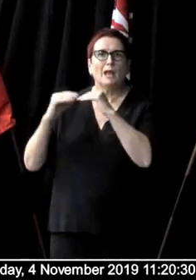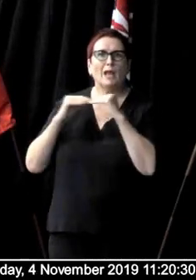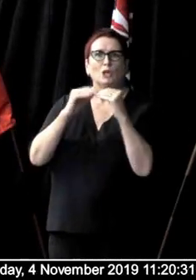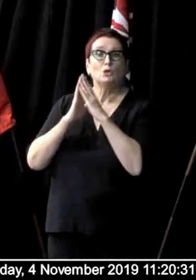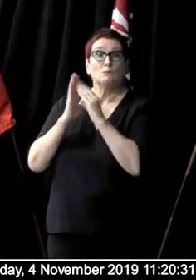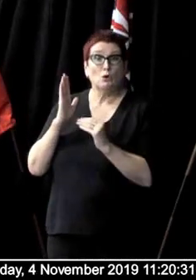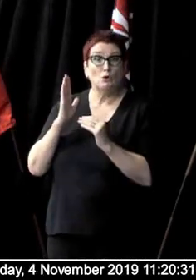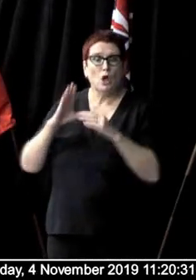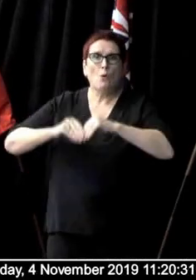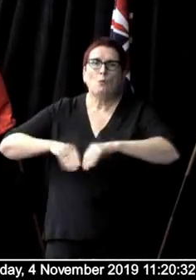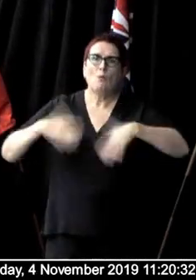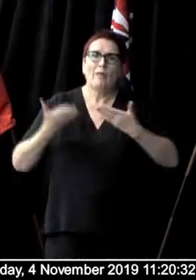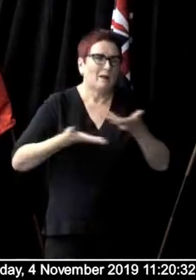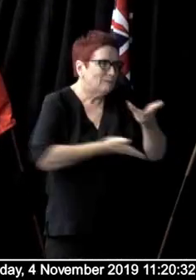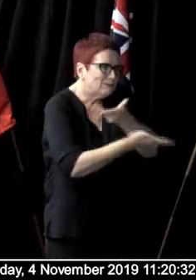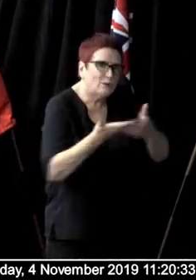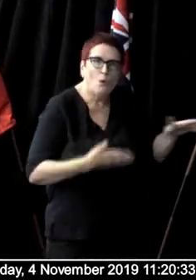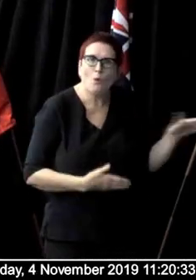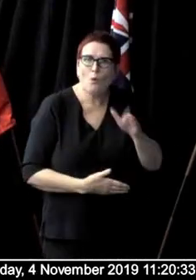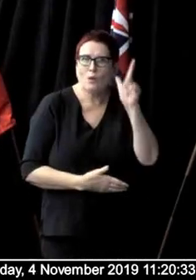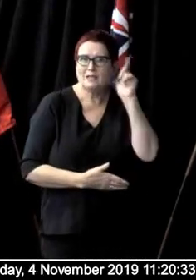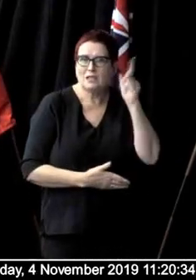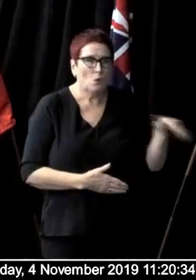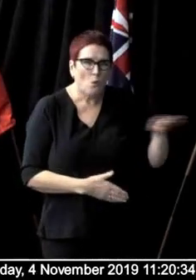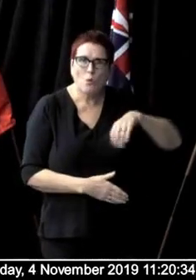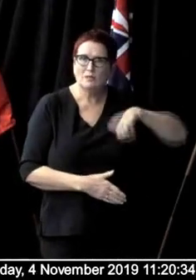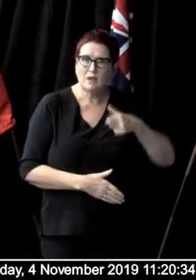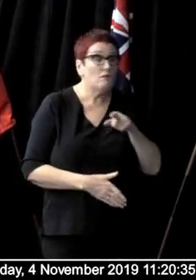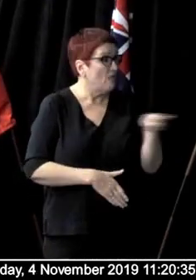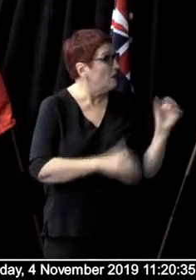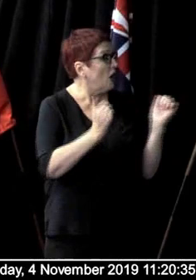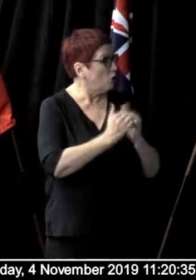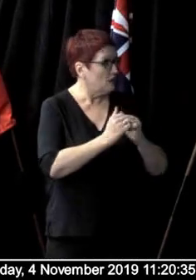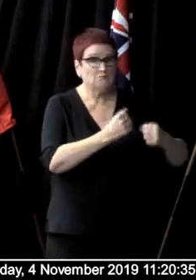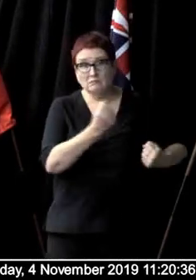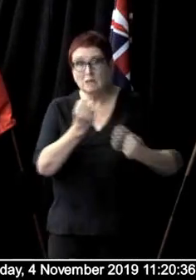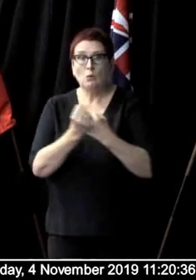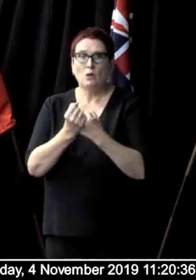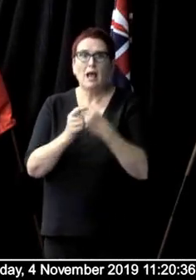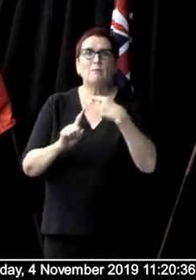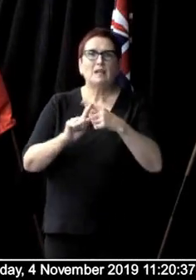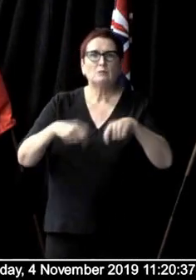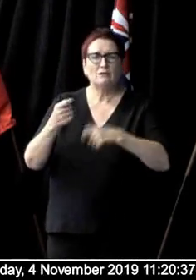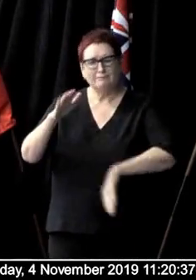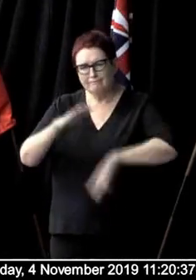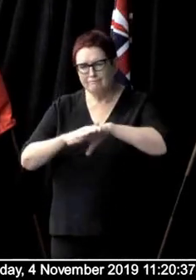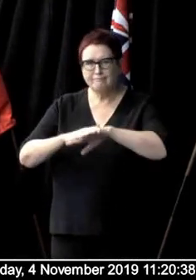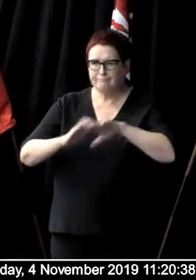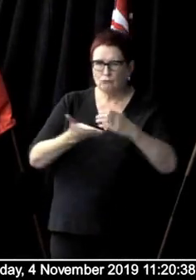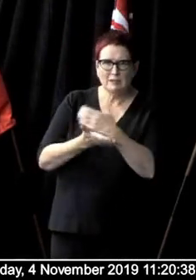consultation with staff, there is support from staff and full delivery of all resources required to support all students.